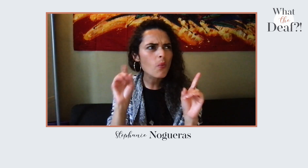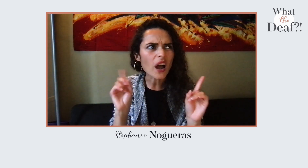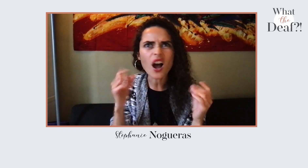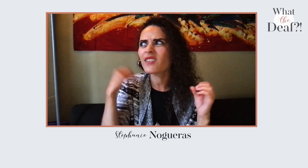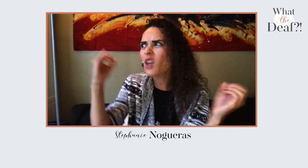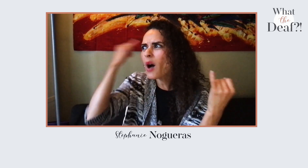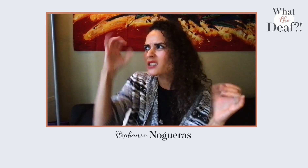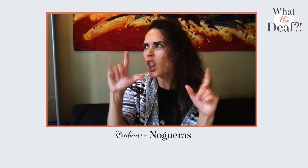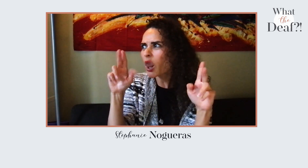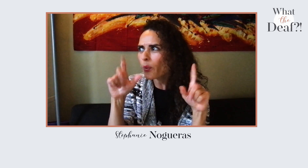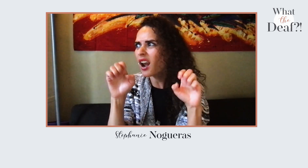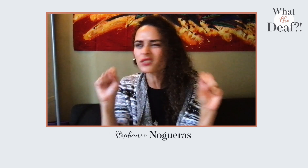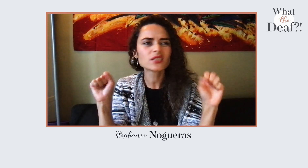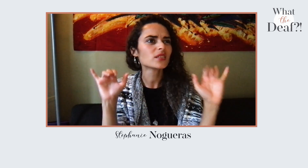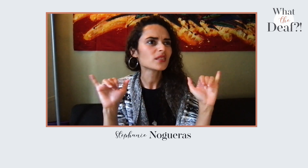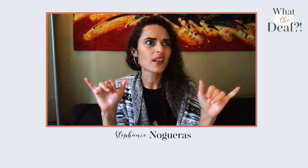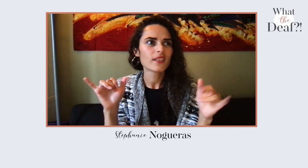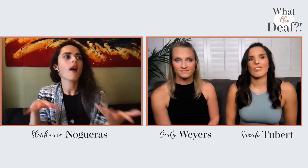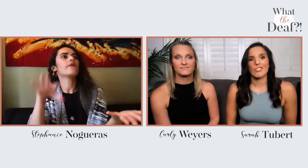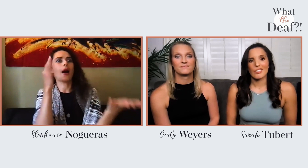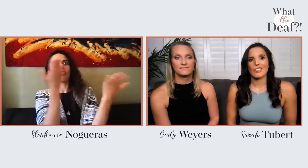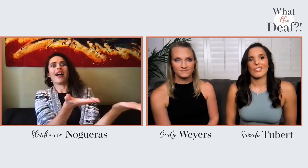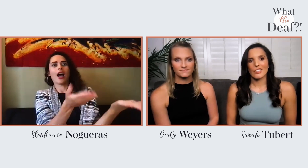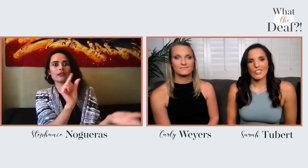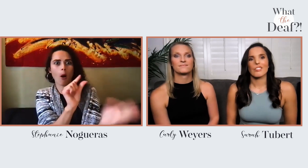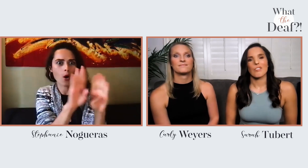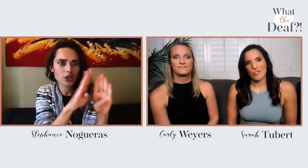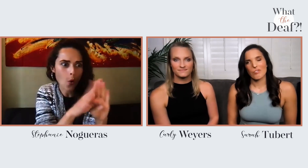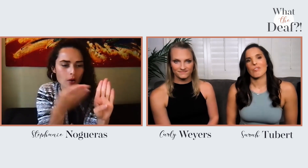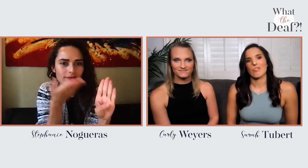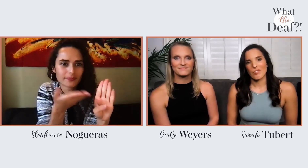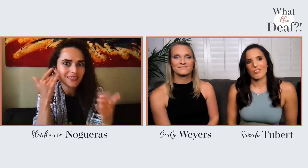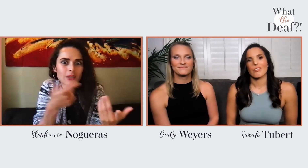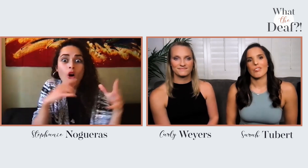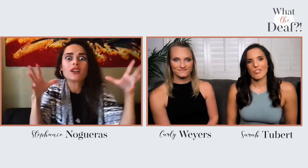and I know that people think that they have no idea where we are, right? But if you find that small door